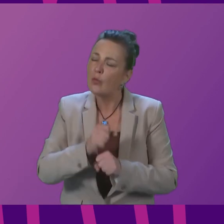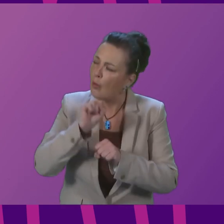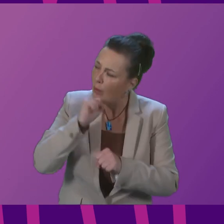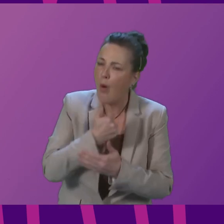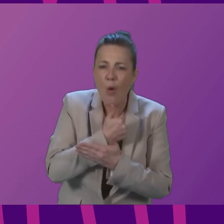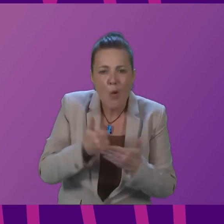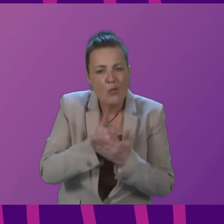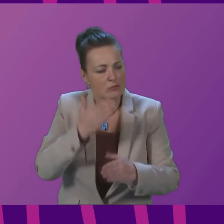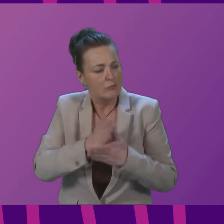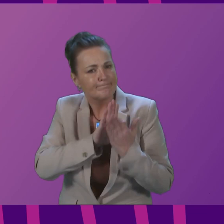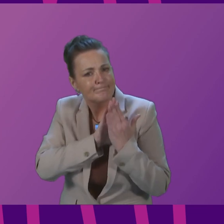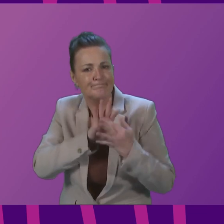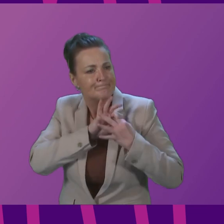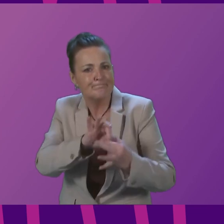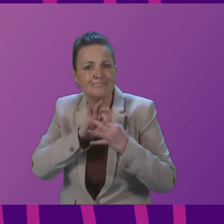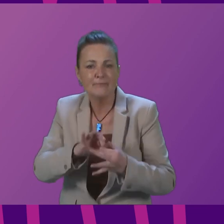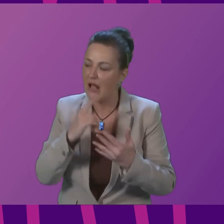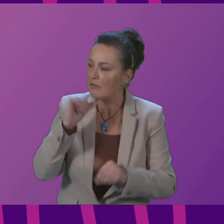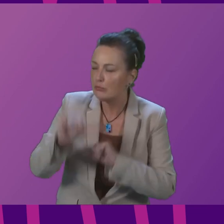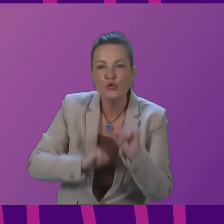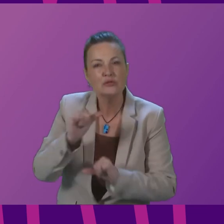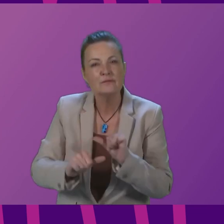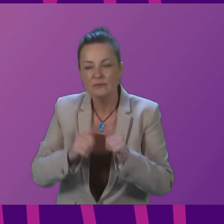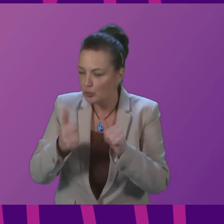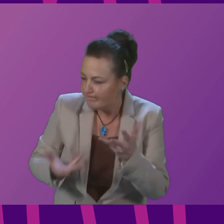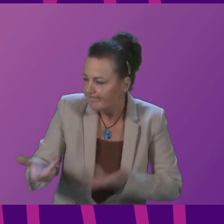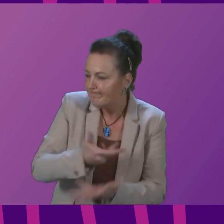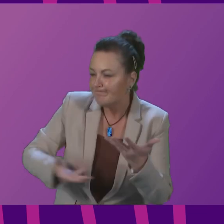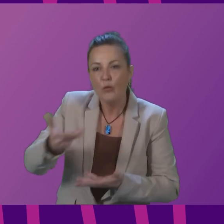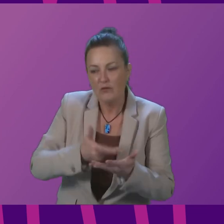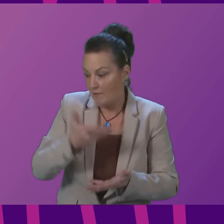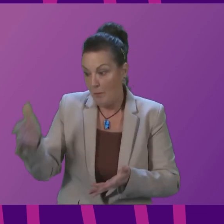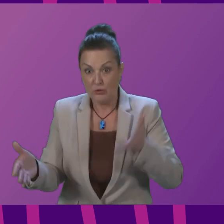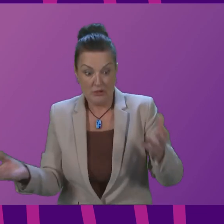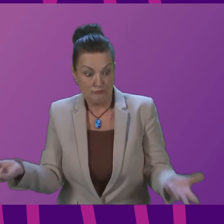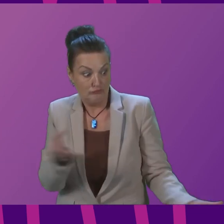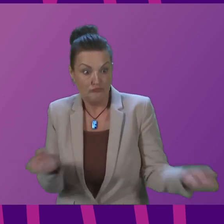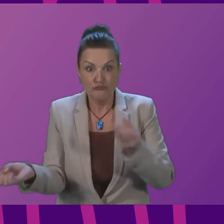is a process that involves constructive conversations on both sides, but I say to colleges, which